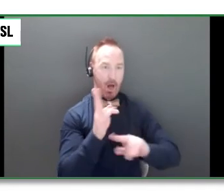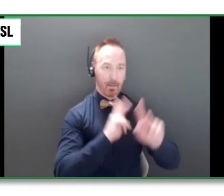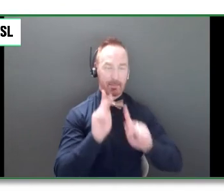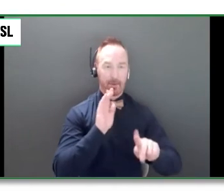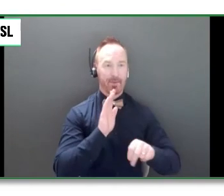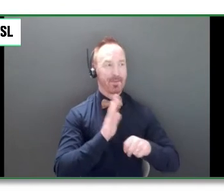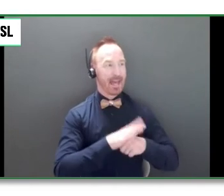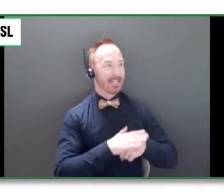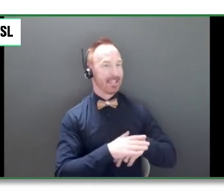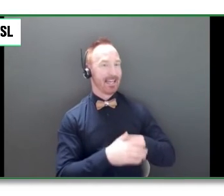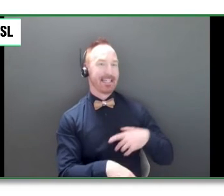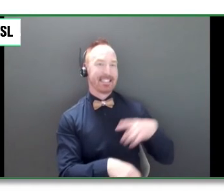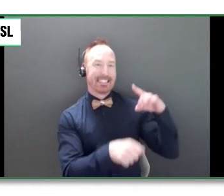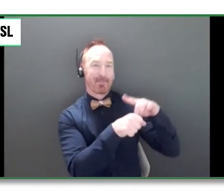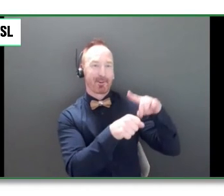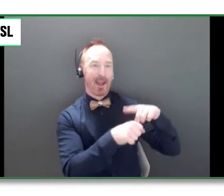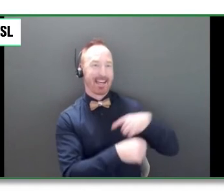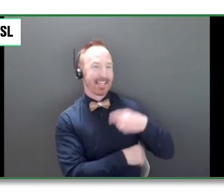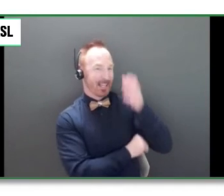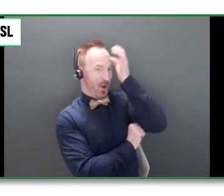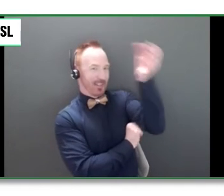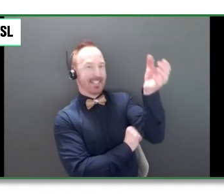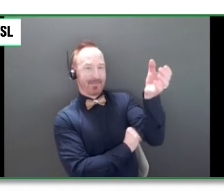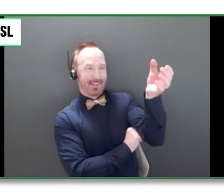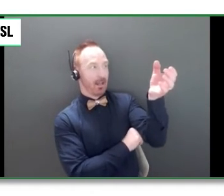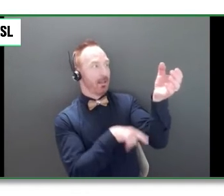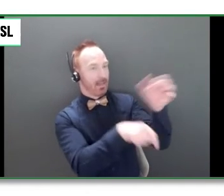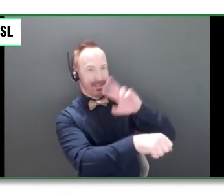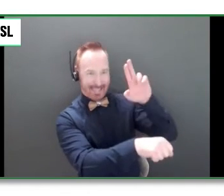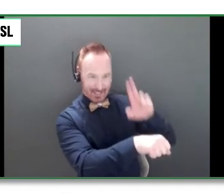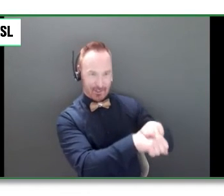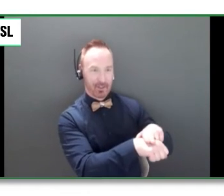does belong to all of us. What does that actually mean when it's put into